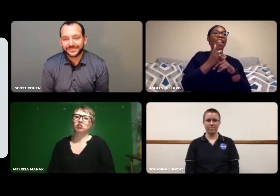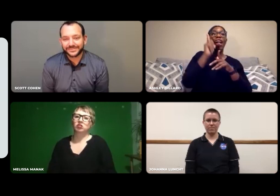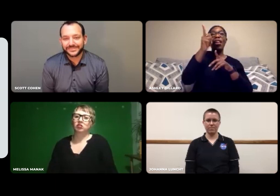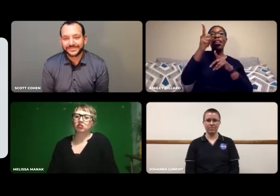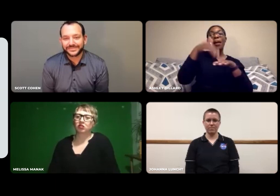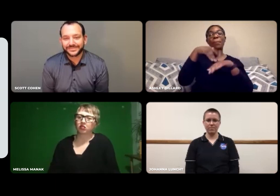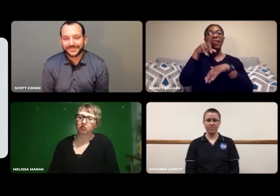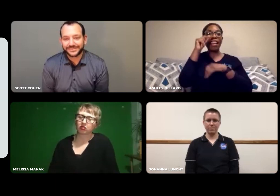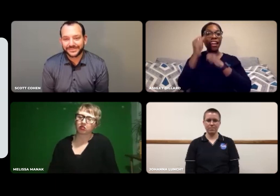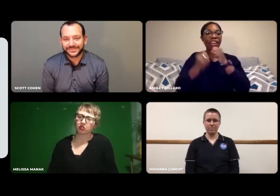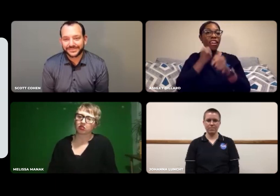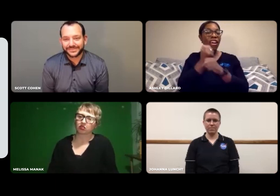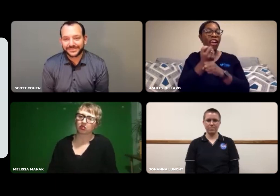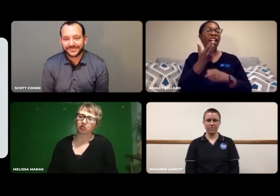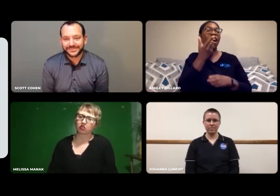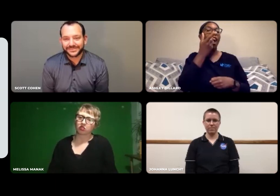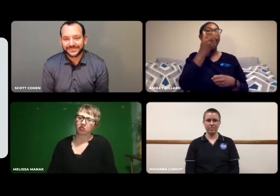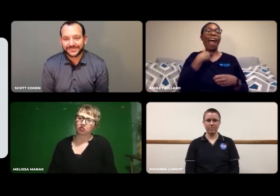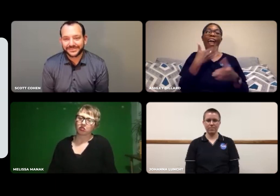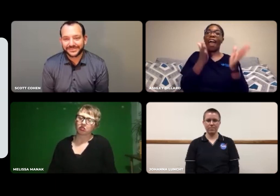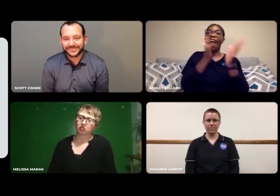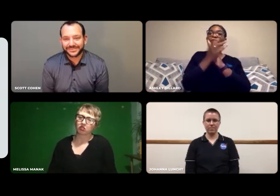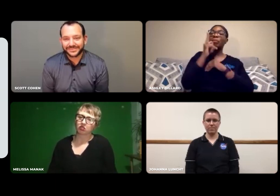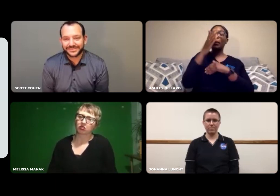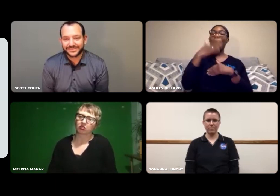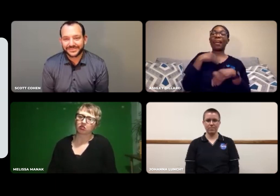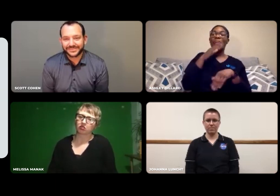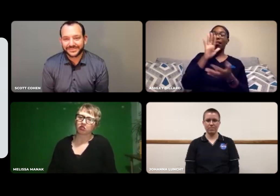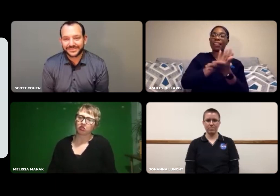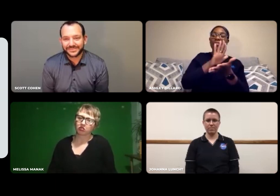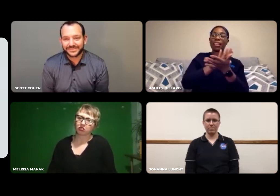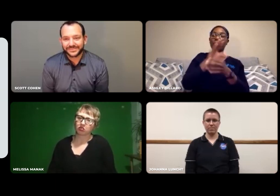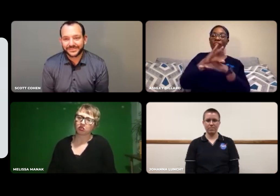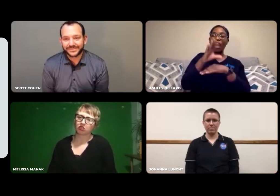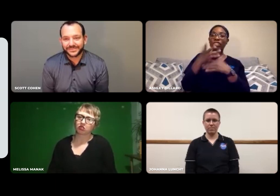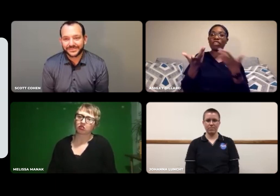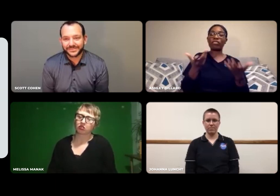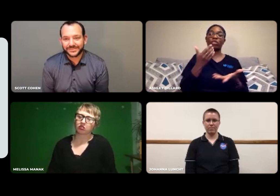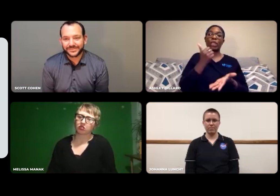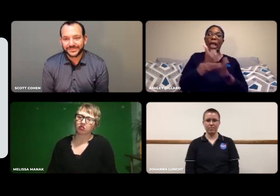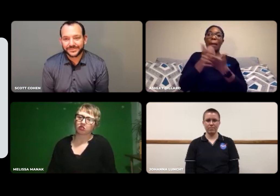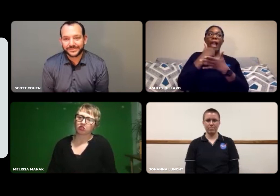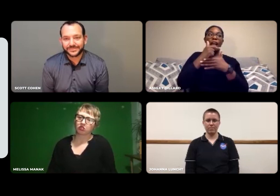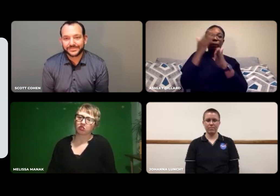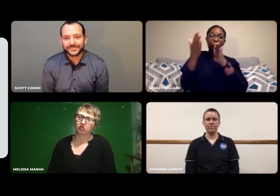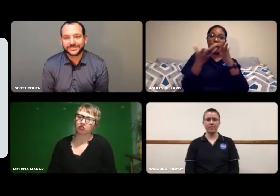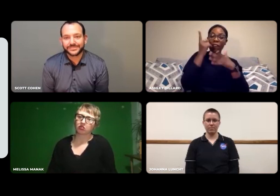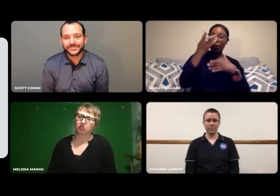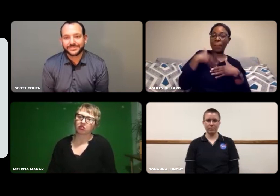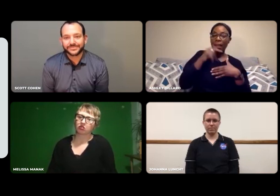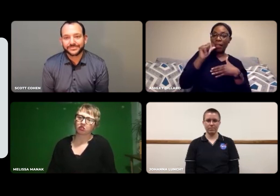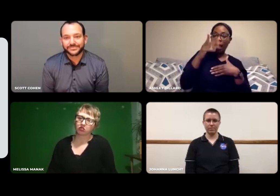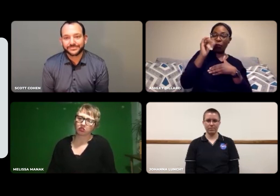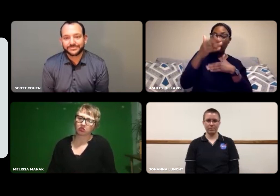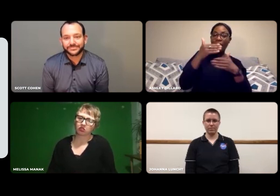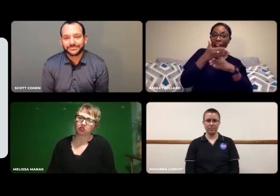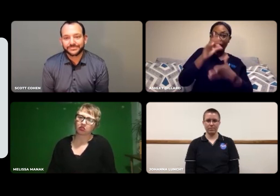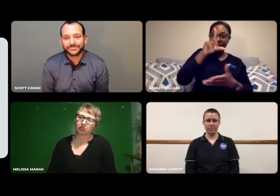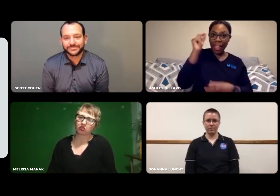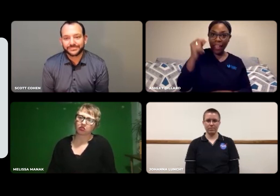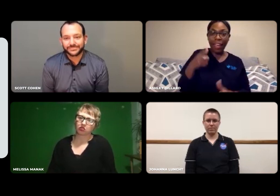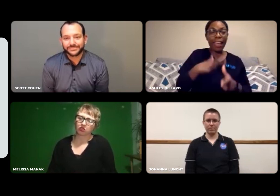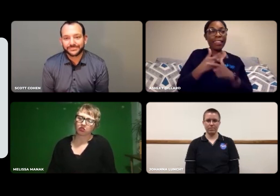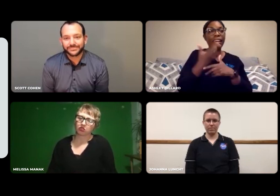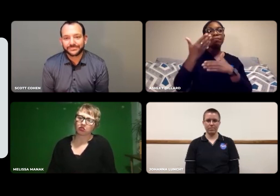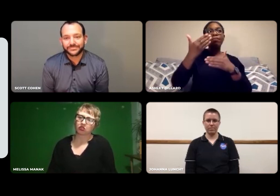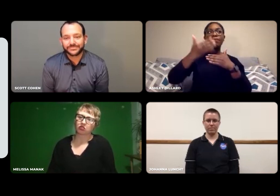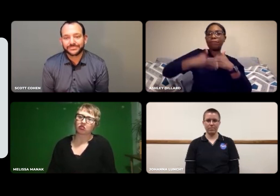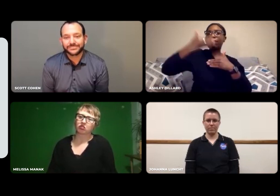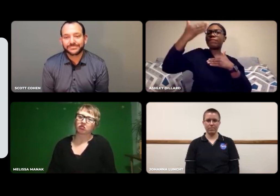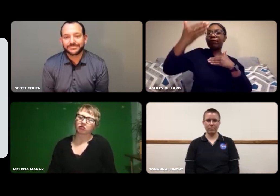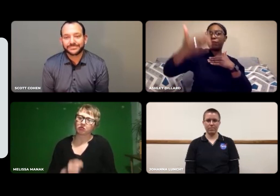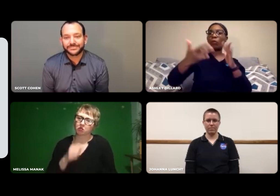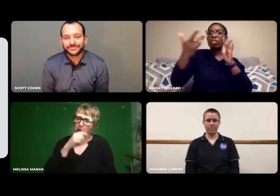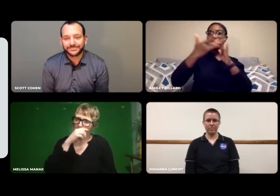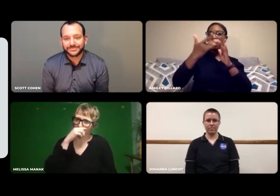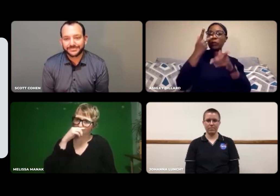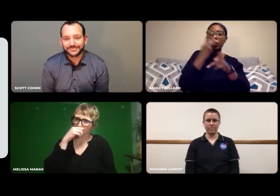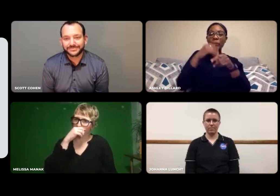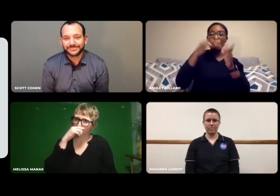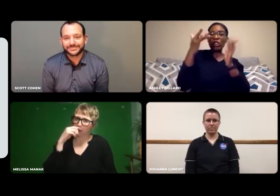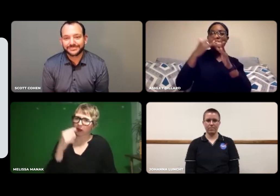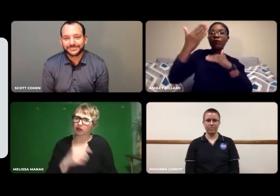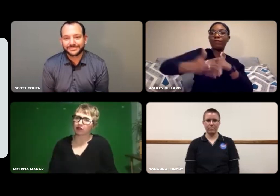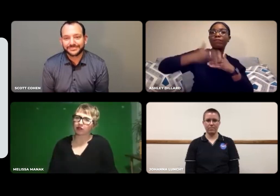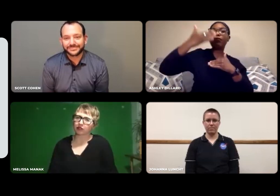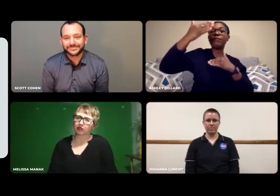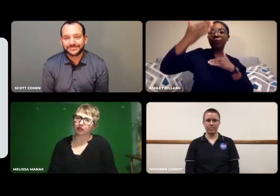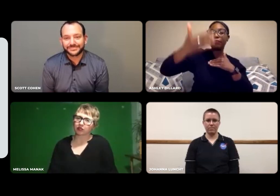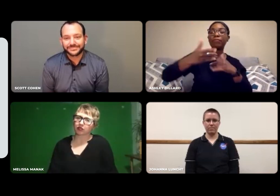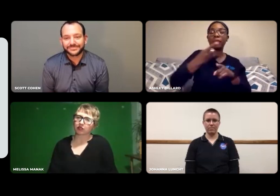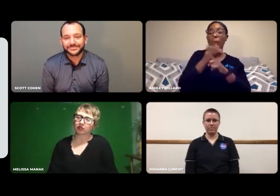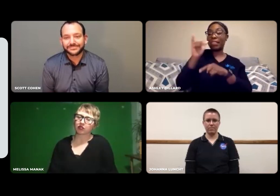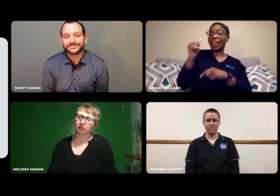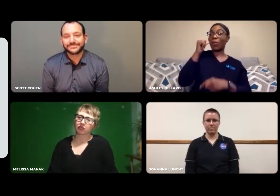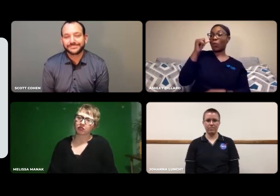Later on in my years, my academic counselor, I kept in touch with.